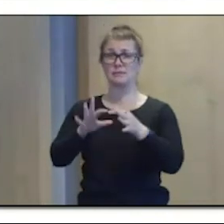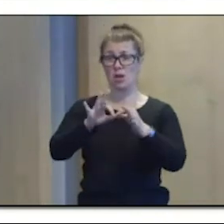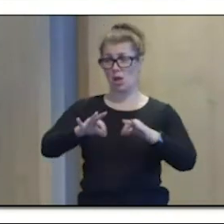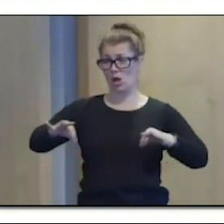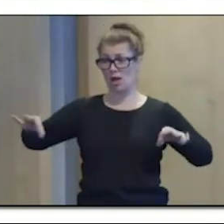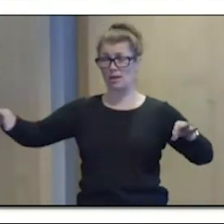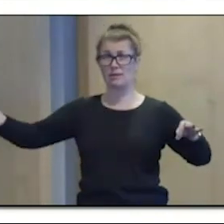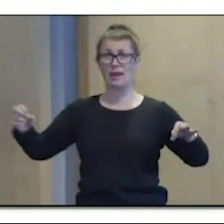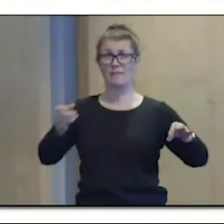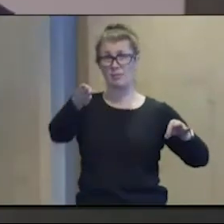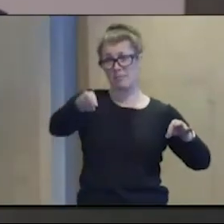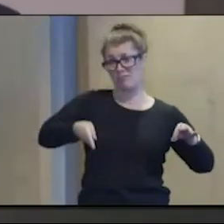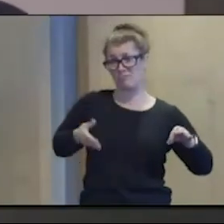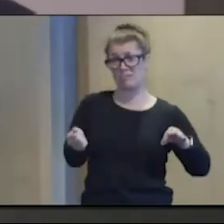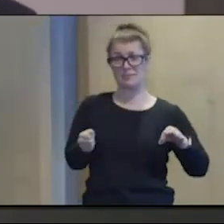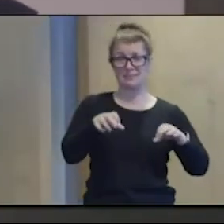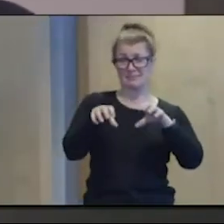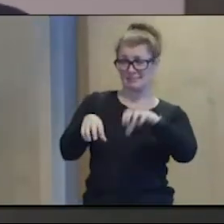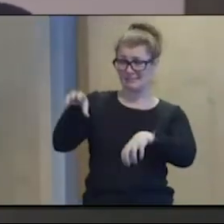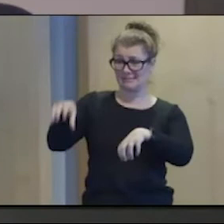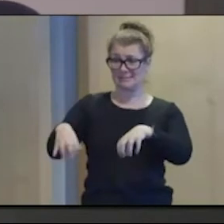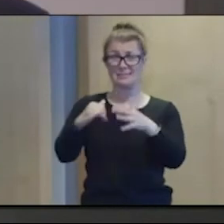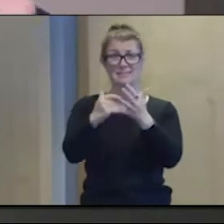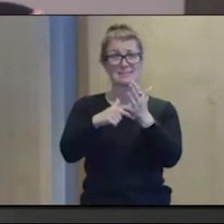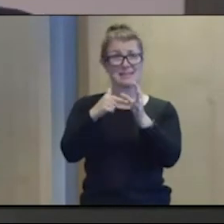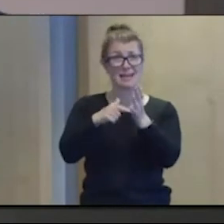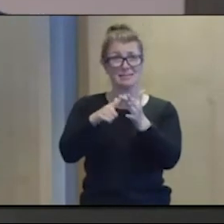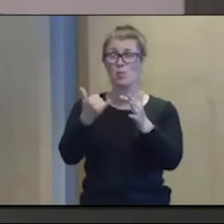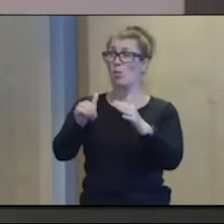it might be a state boundary or it might be an international boundary but it allows us